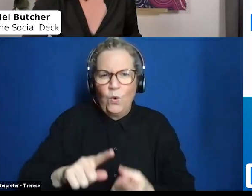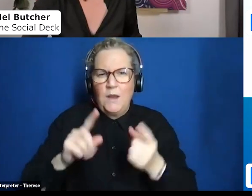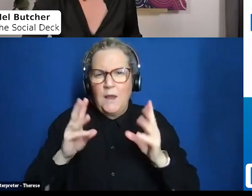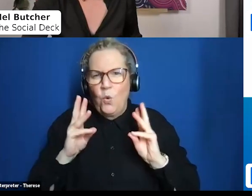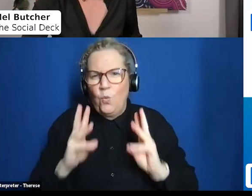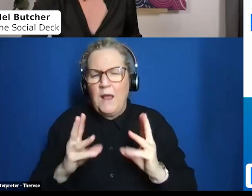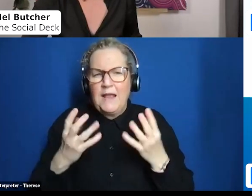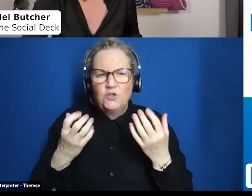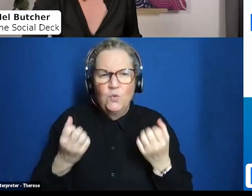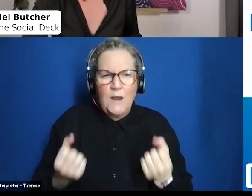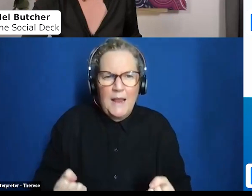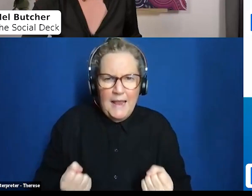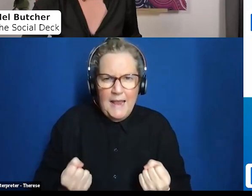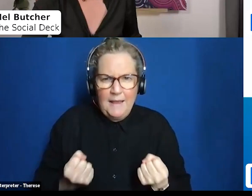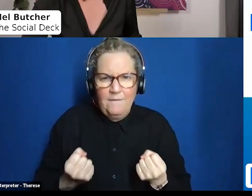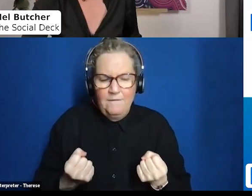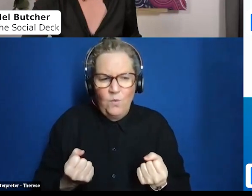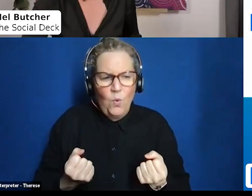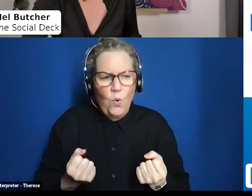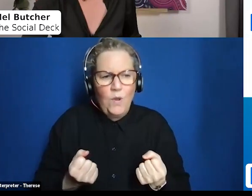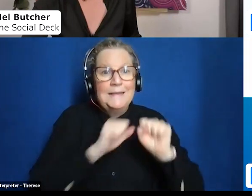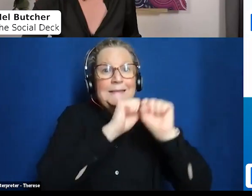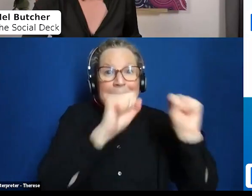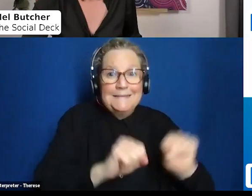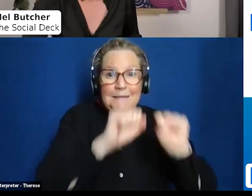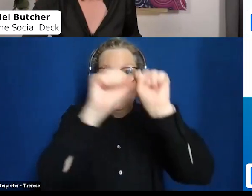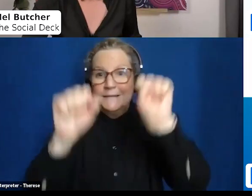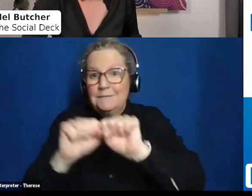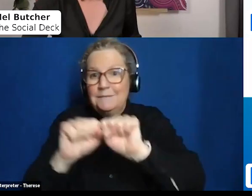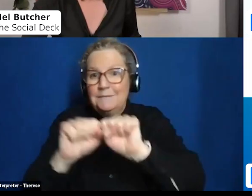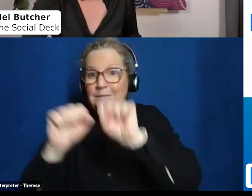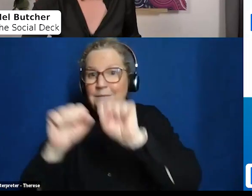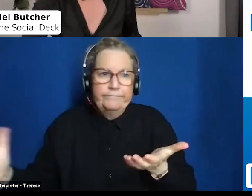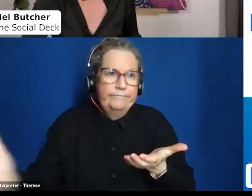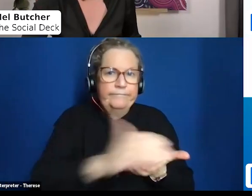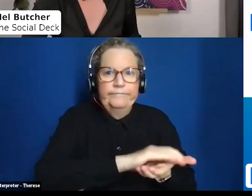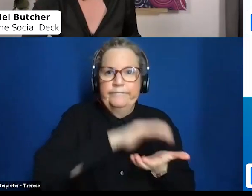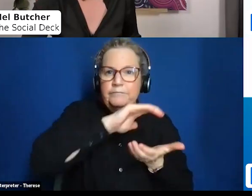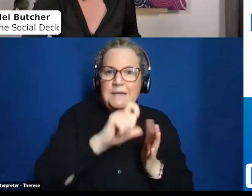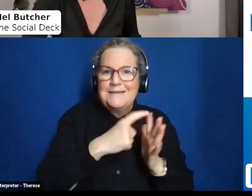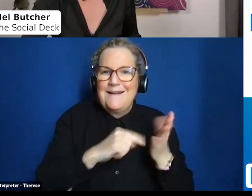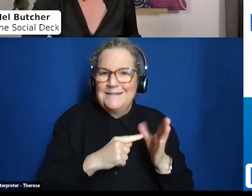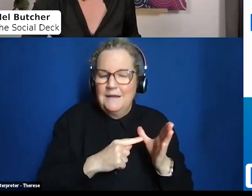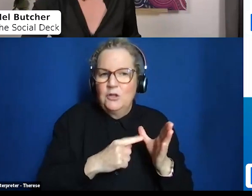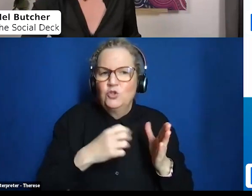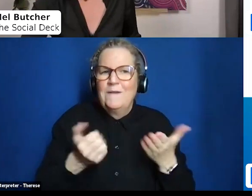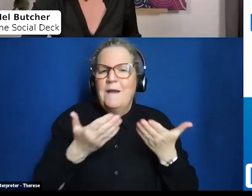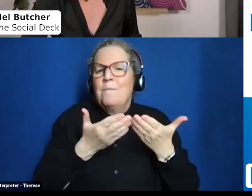source data from across the different systems to have a broad definition of disability.